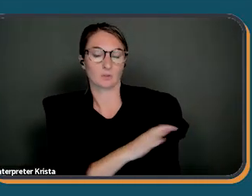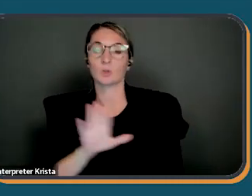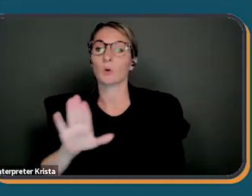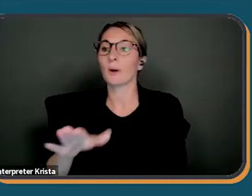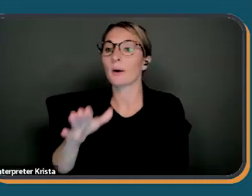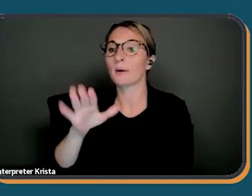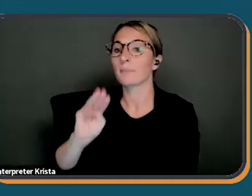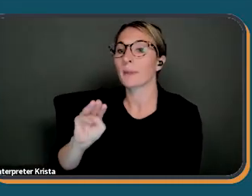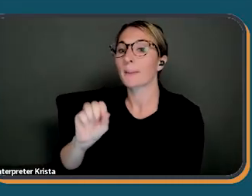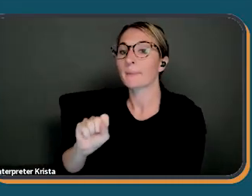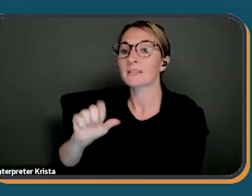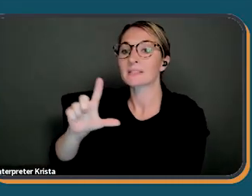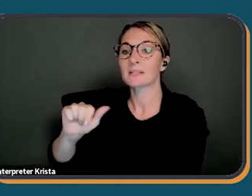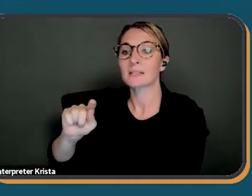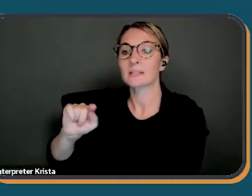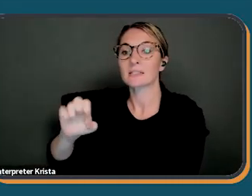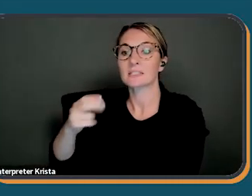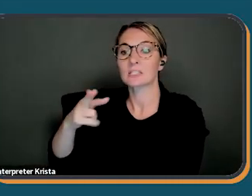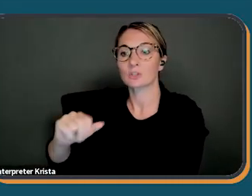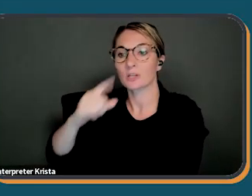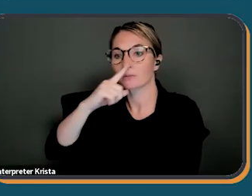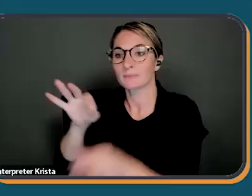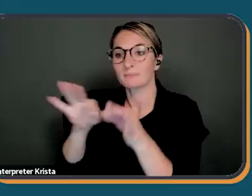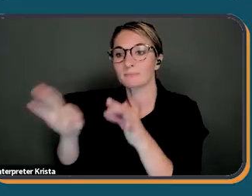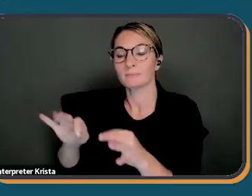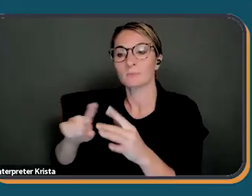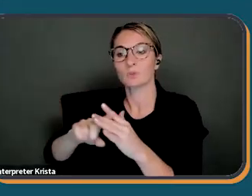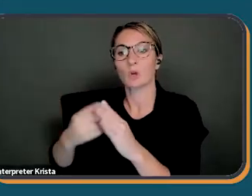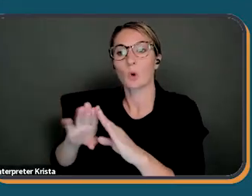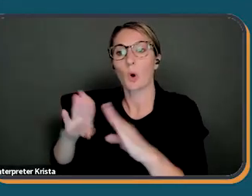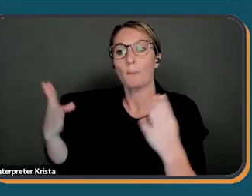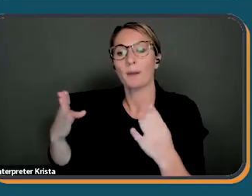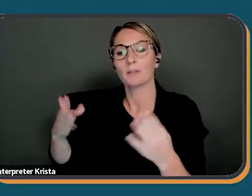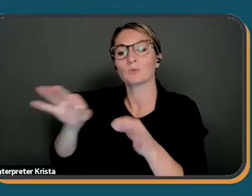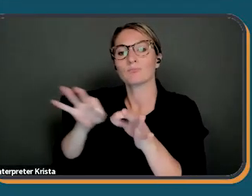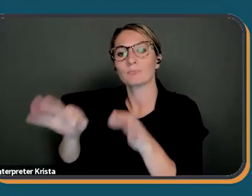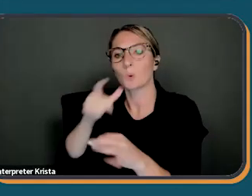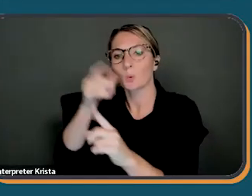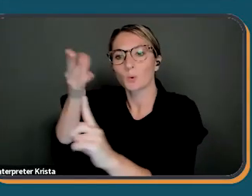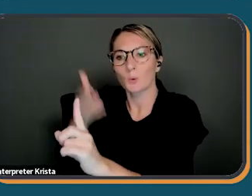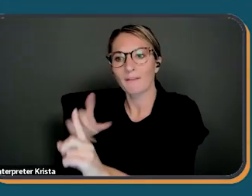a little bit about yourself, please? Latisha Brown: Good afternoon, everyone. My name is Latisha Martin (Brown).